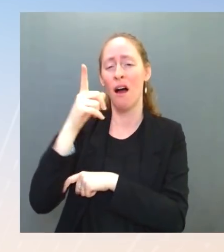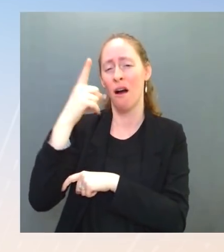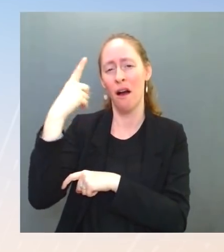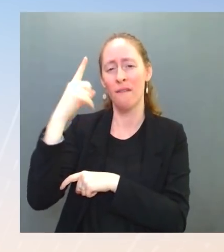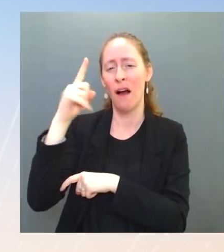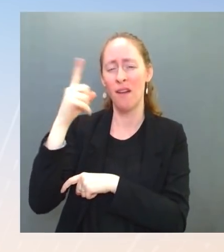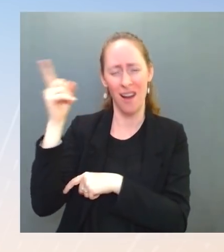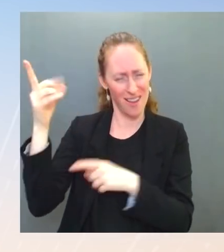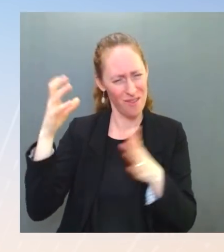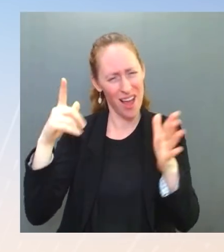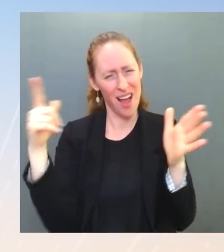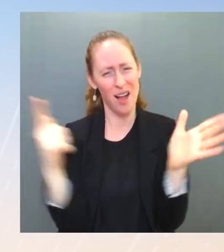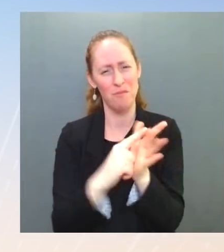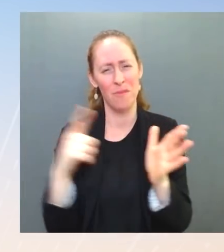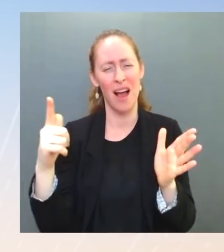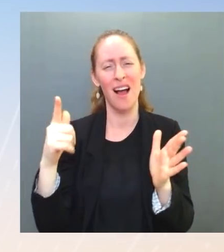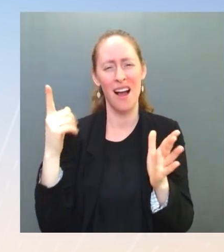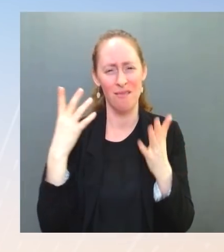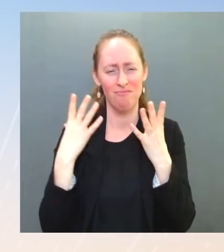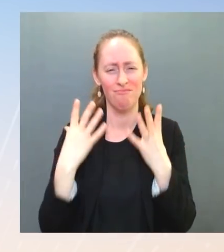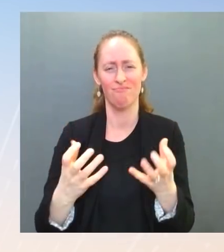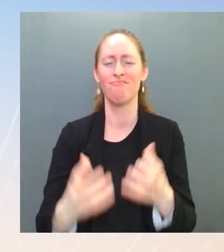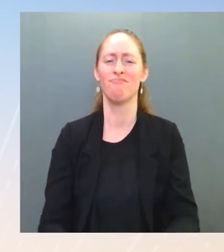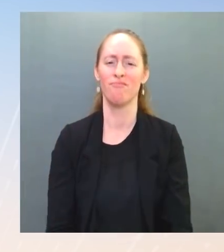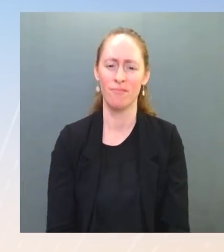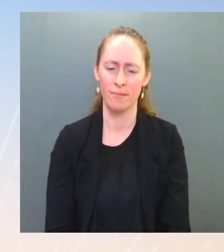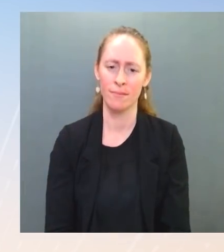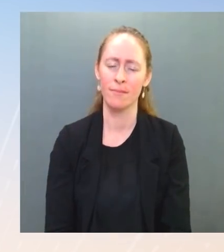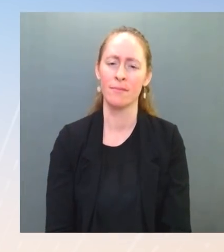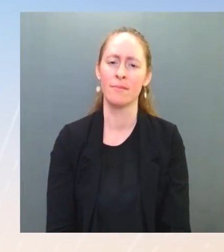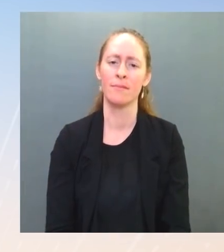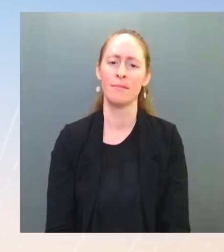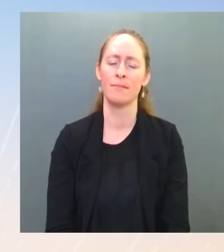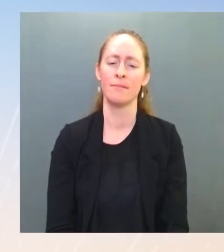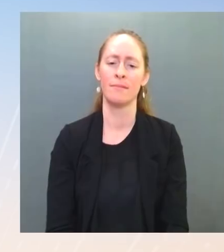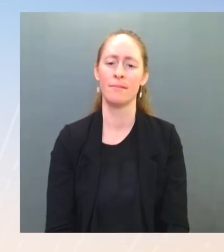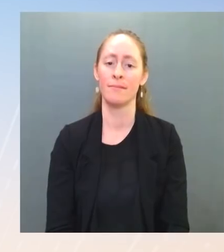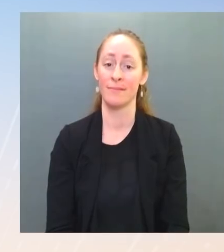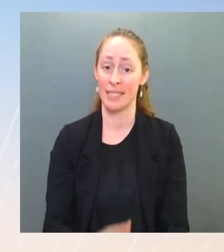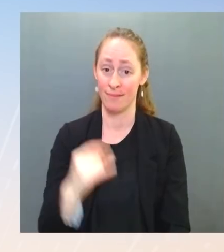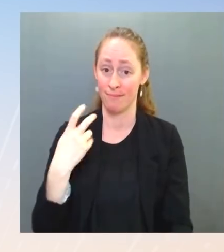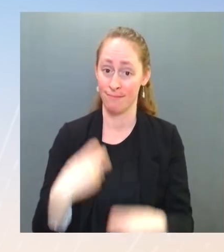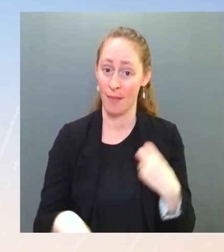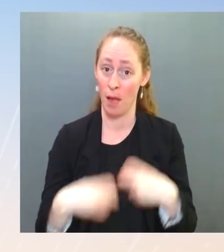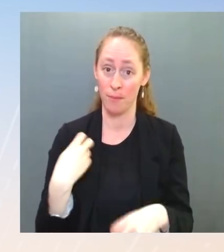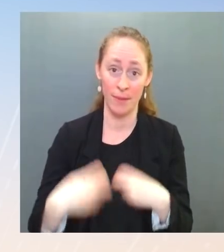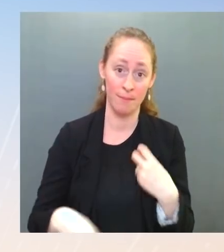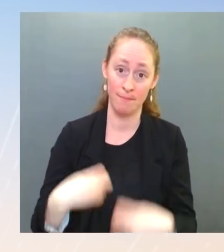It doesn't make a lot of sense except for the hold the NRA still seems to have over components of government, at this point in time.